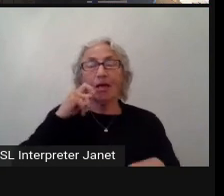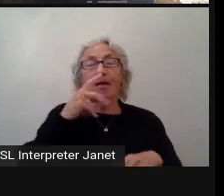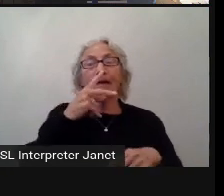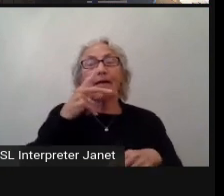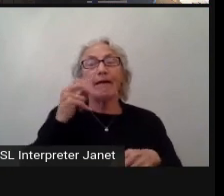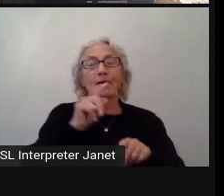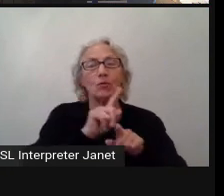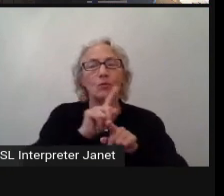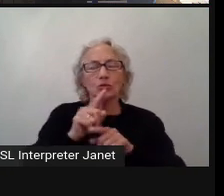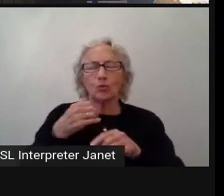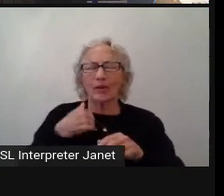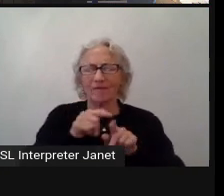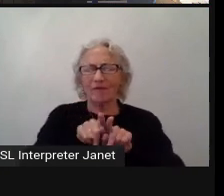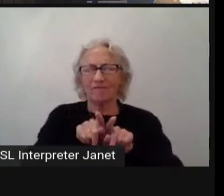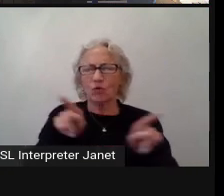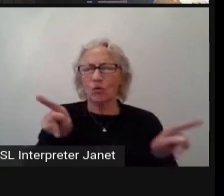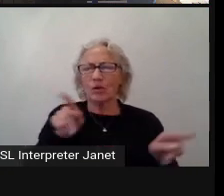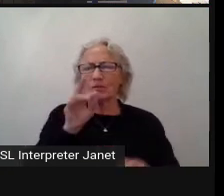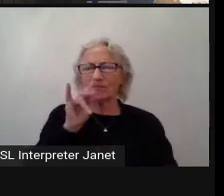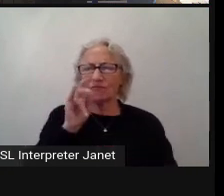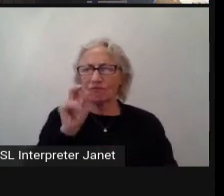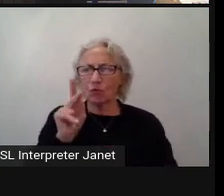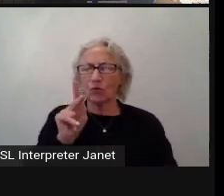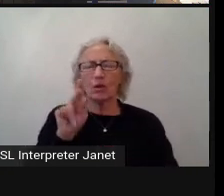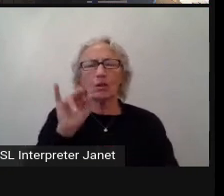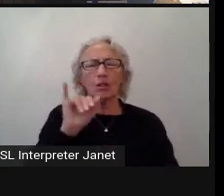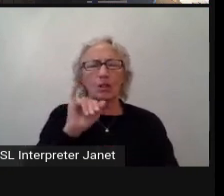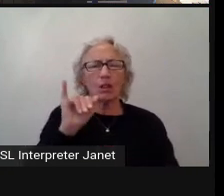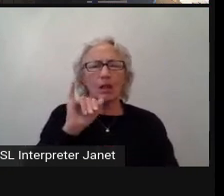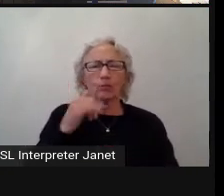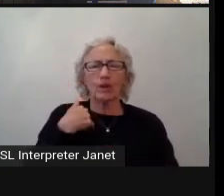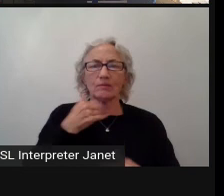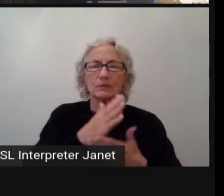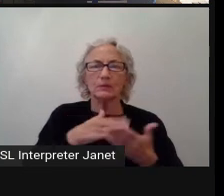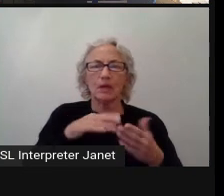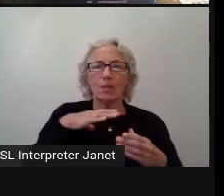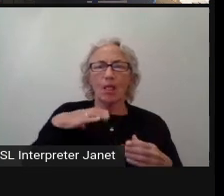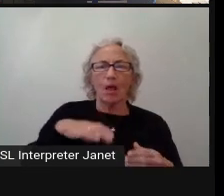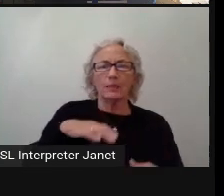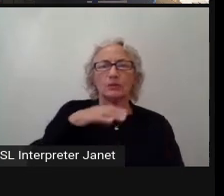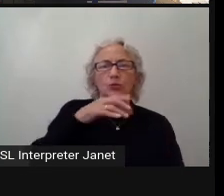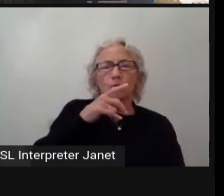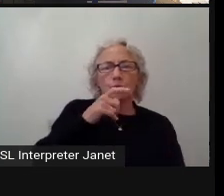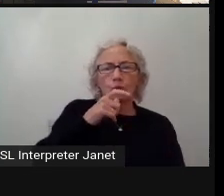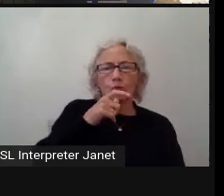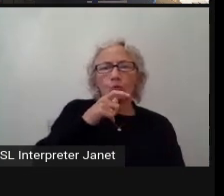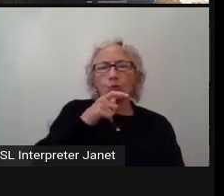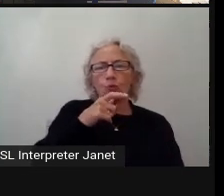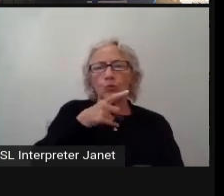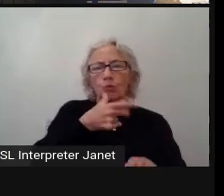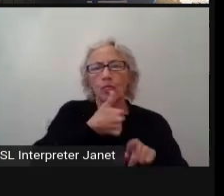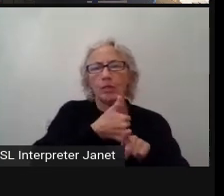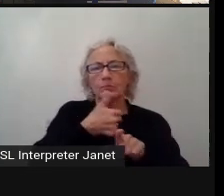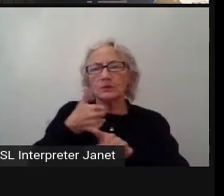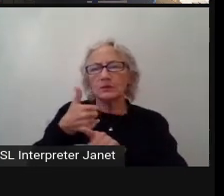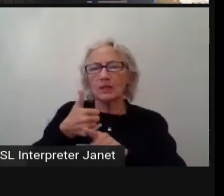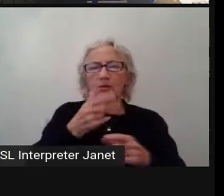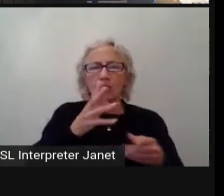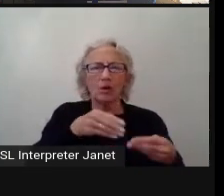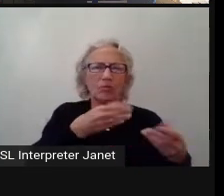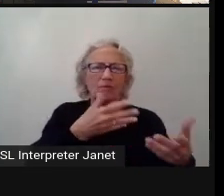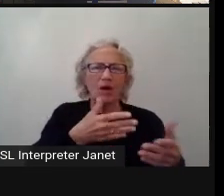A couple of plugins in GitHub to provide an accessibility test there.